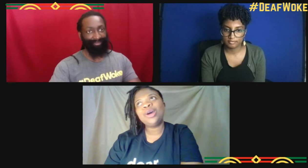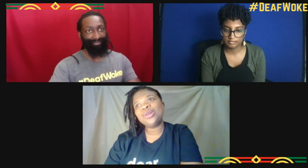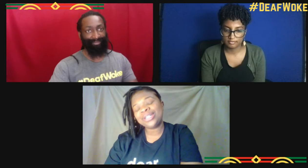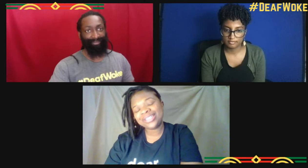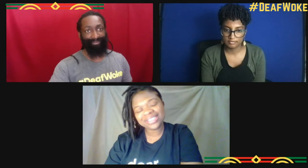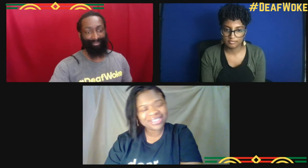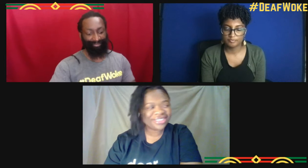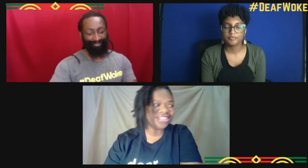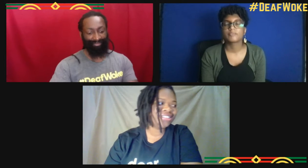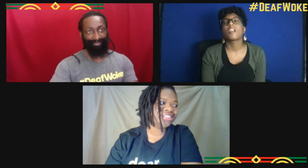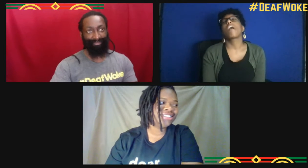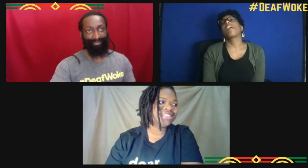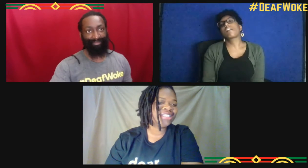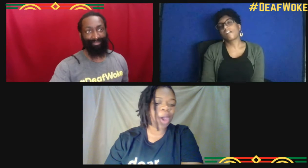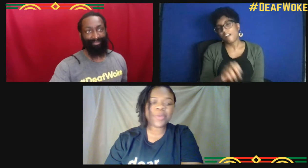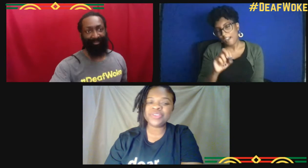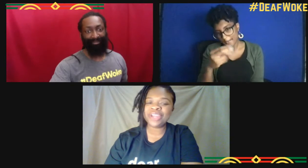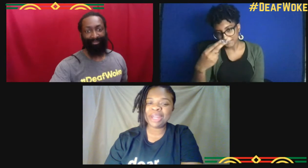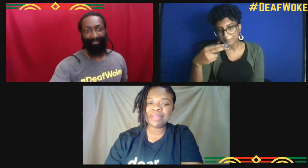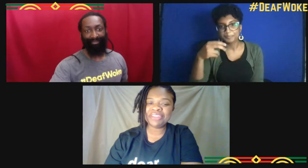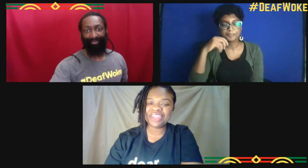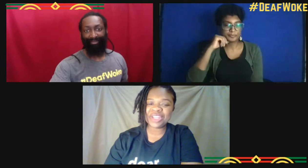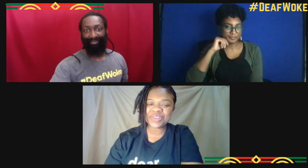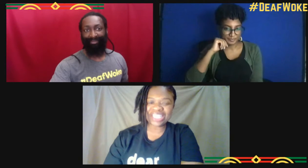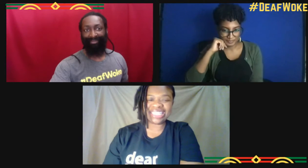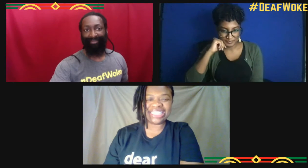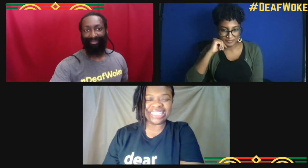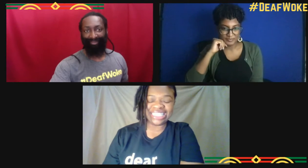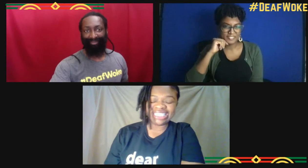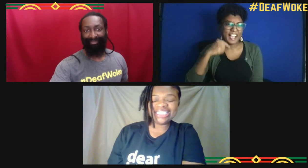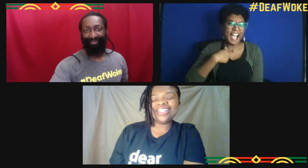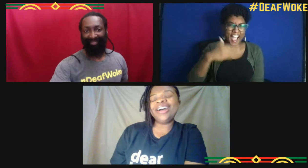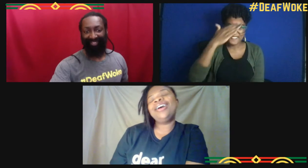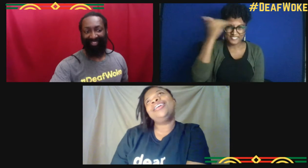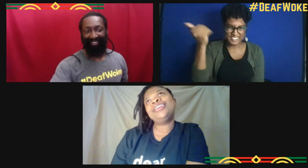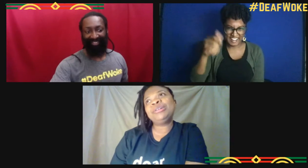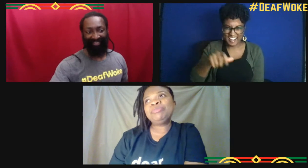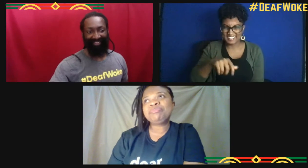Oh, I almost forgot about that video.